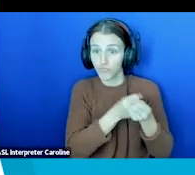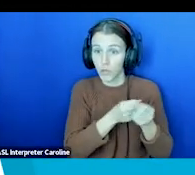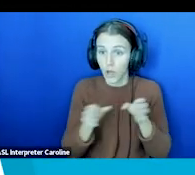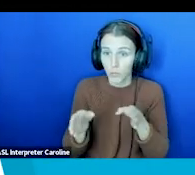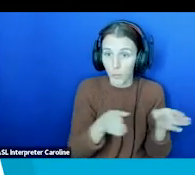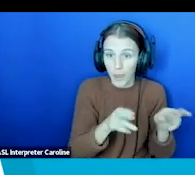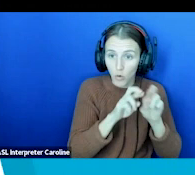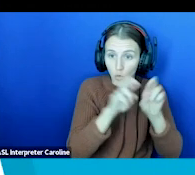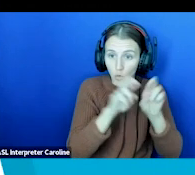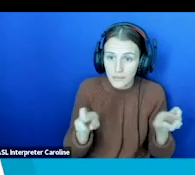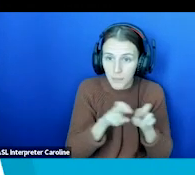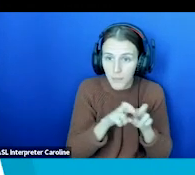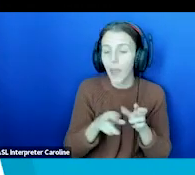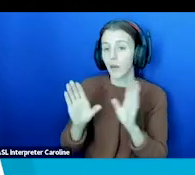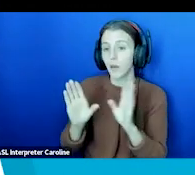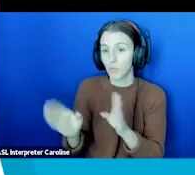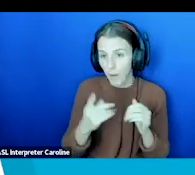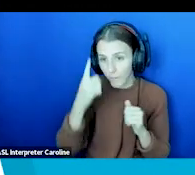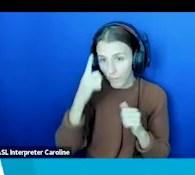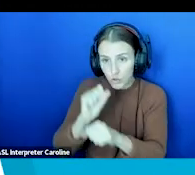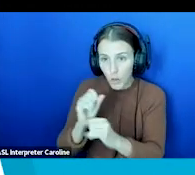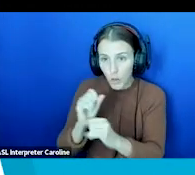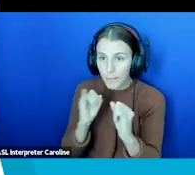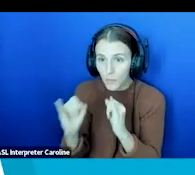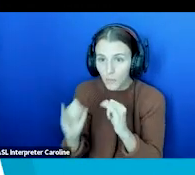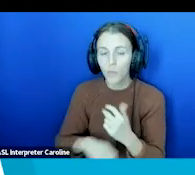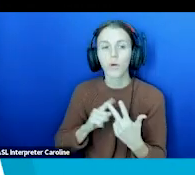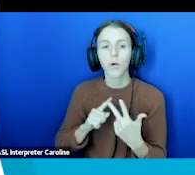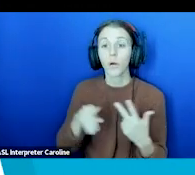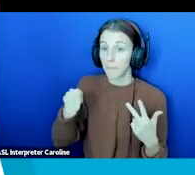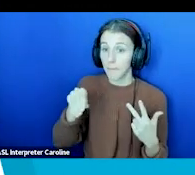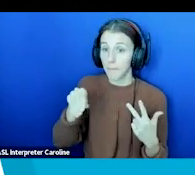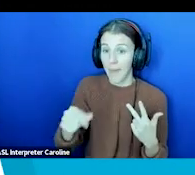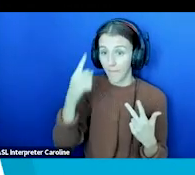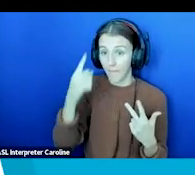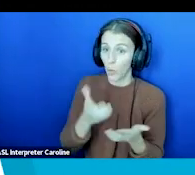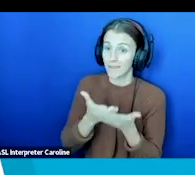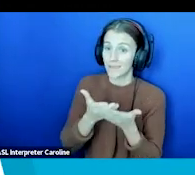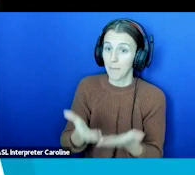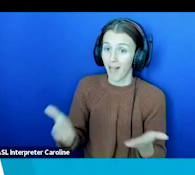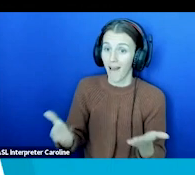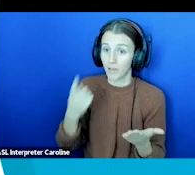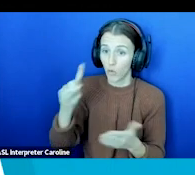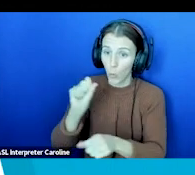FINDING A JOB, HELP WITH PREPARING A RÉSUMÉ OR PREPARING FOR A JOB